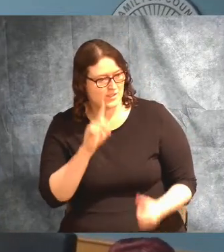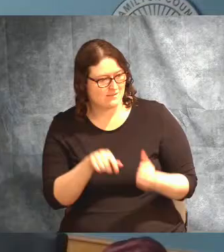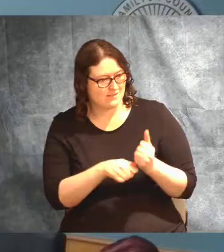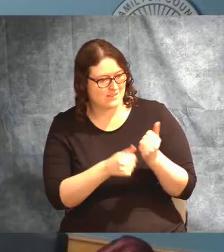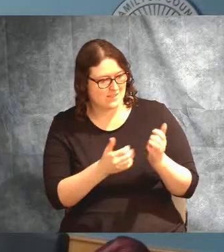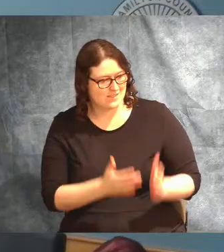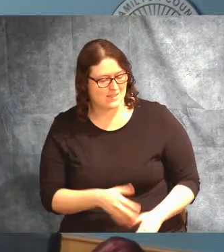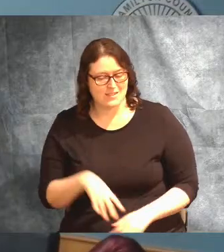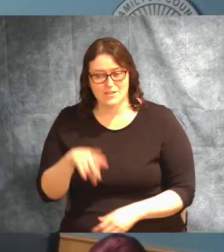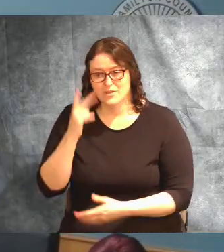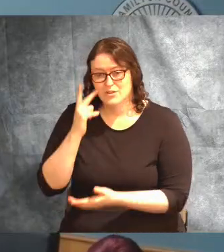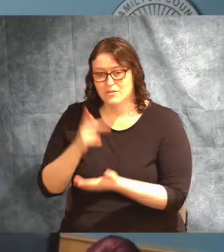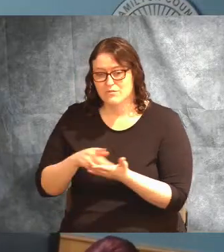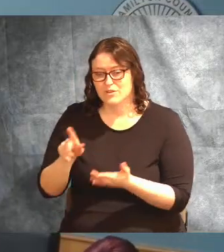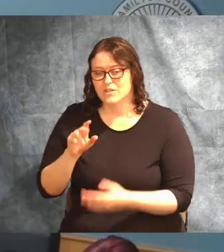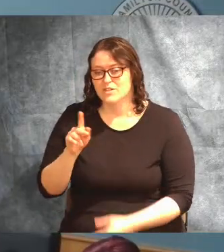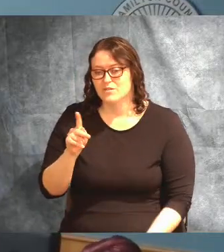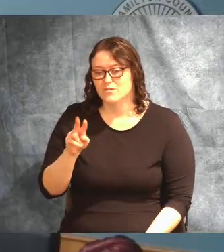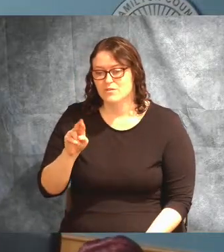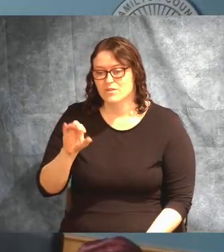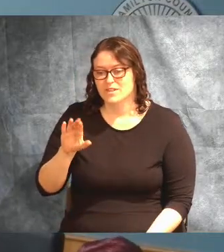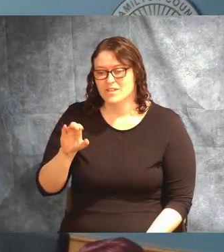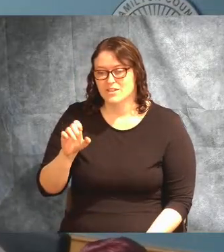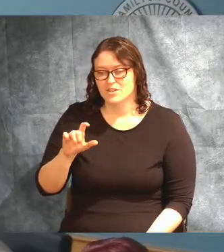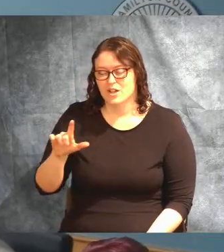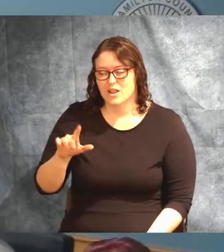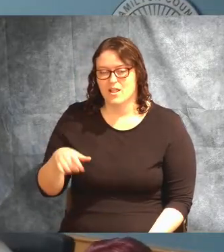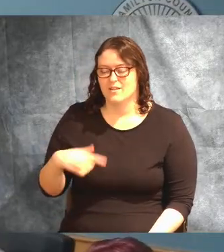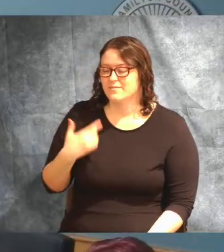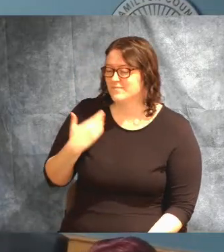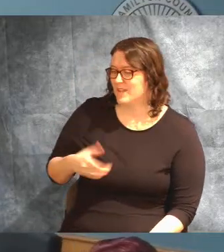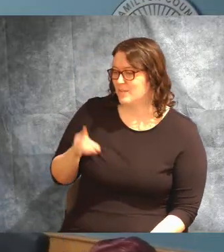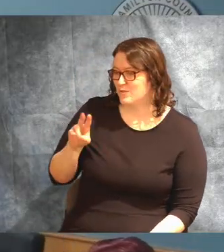Kristie Rechel, in clerk. Good morning. I'm County Commissioner Denise Driehaus.